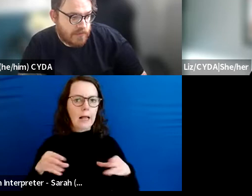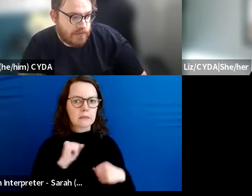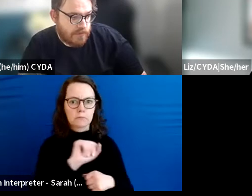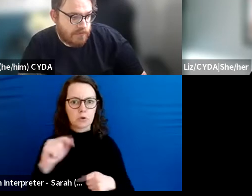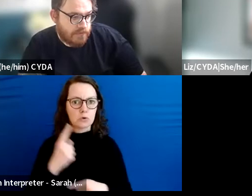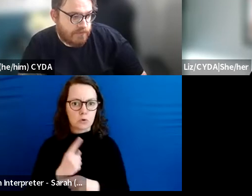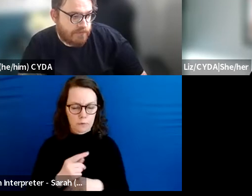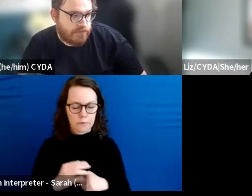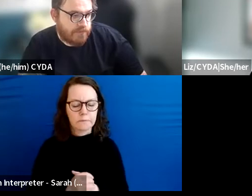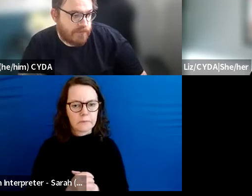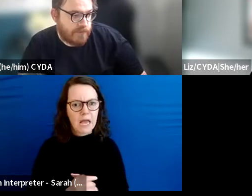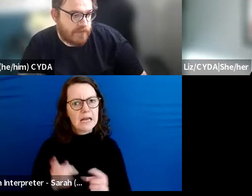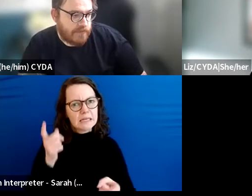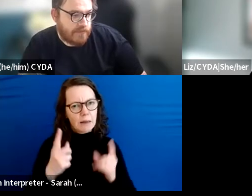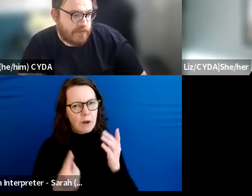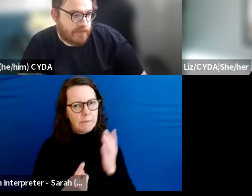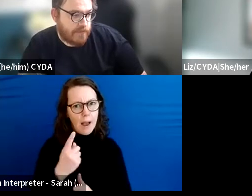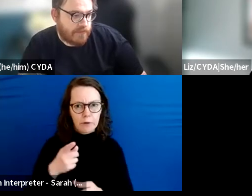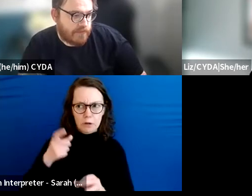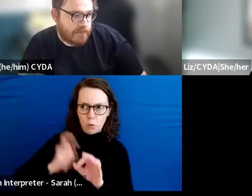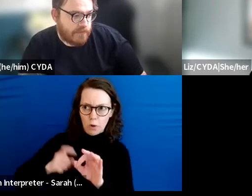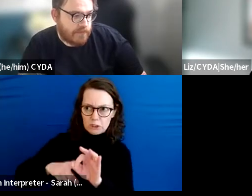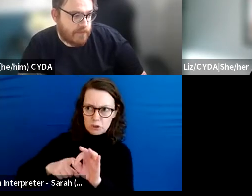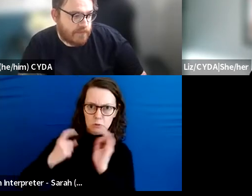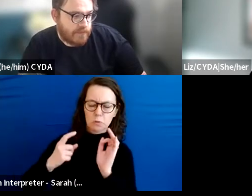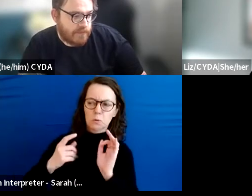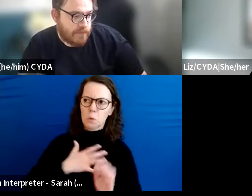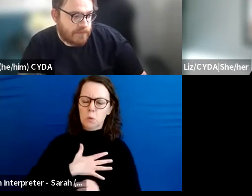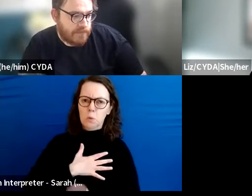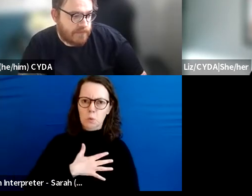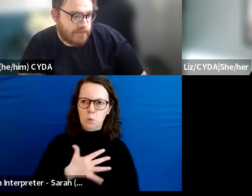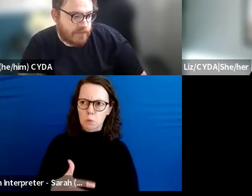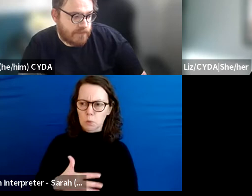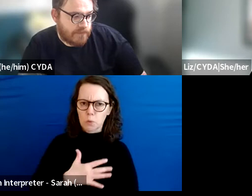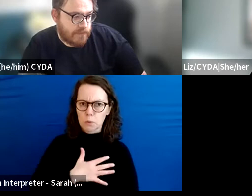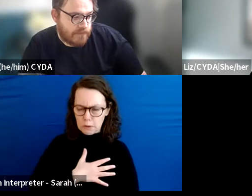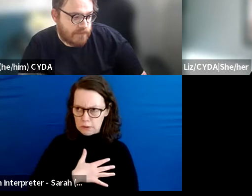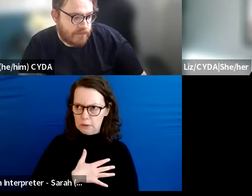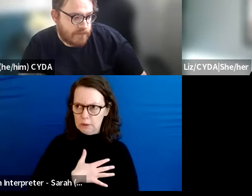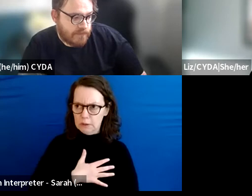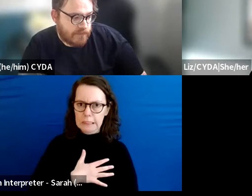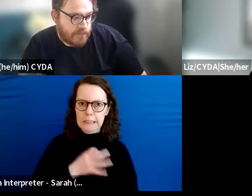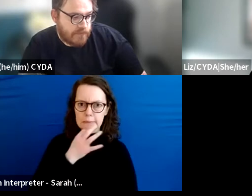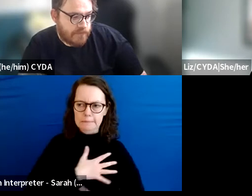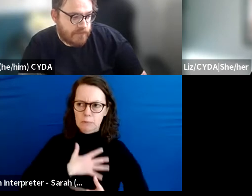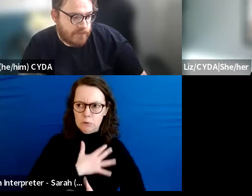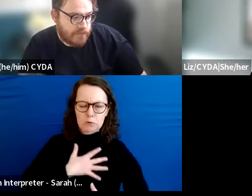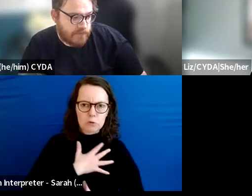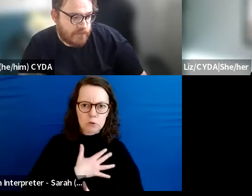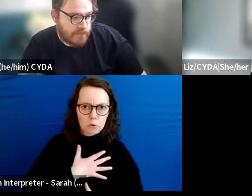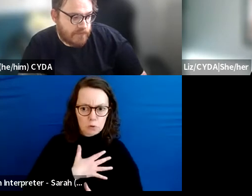Sometimes in talking about our experiences we might get a question or cover topics that are sensitive or includes tough things talk about water here.